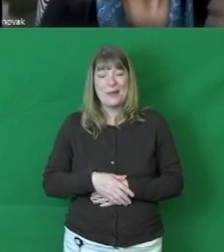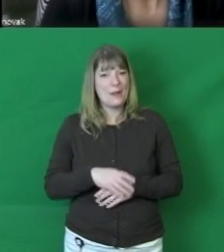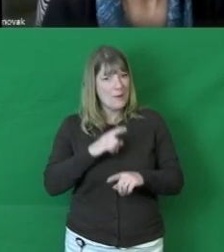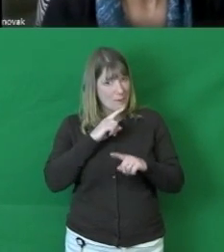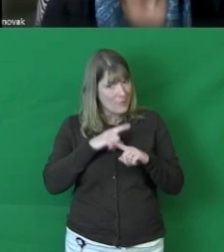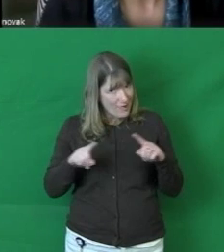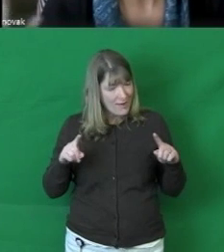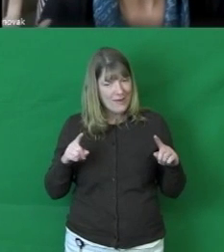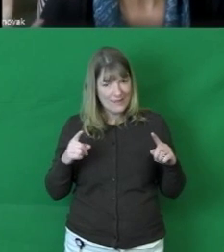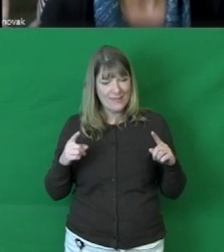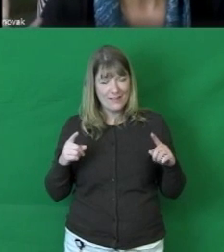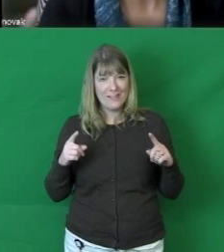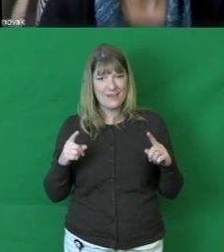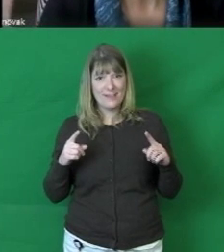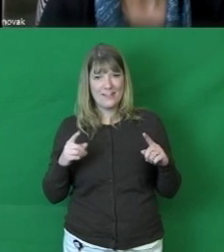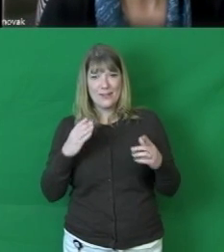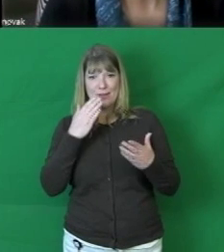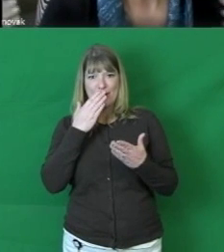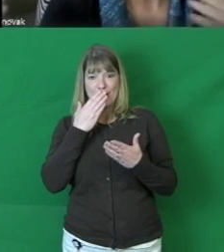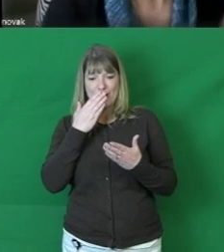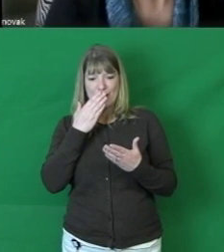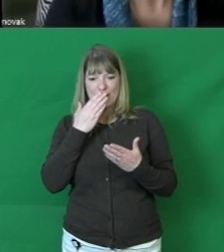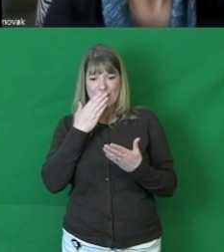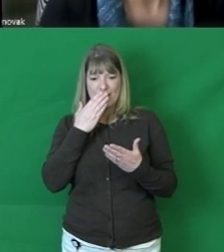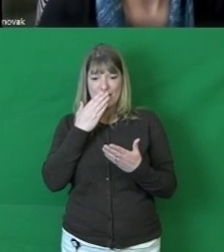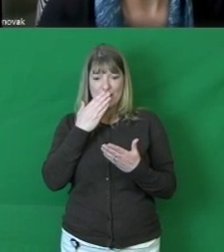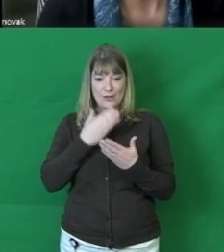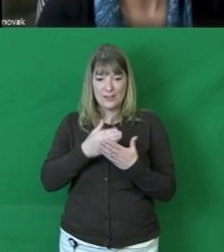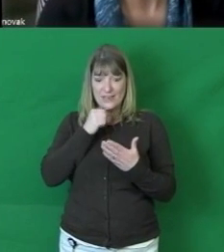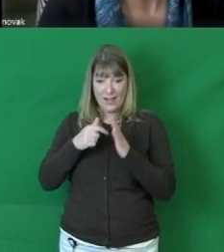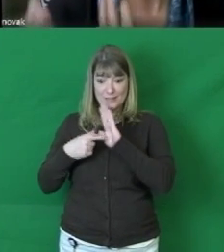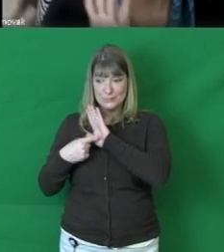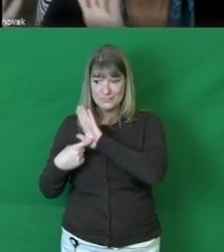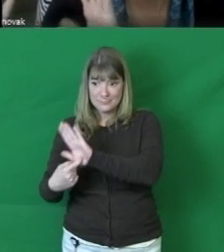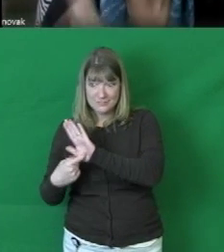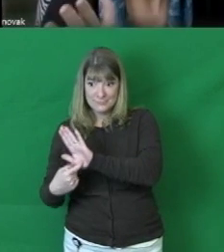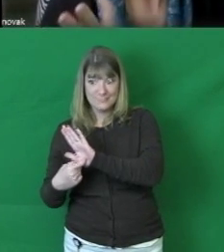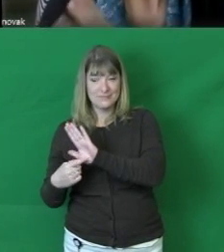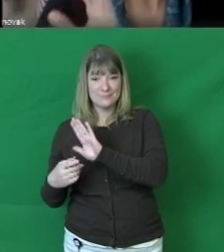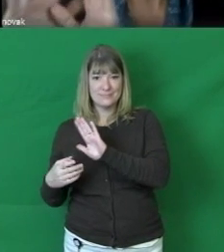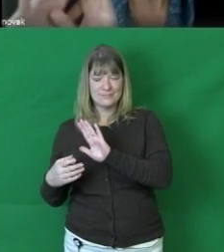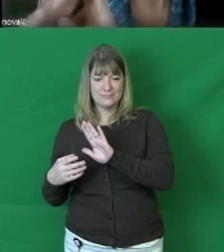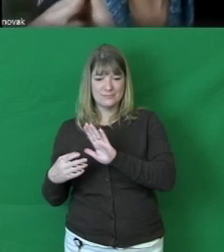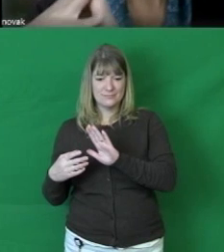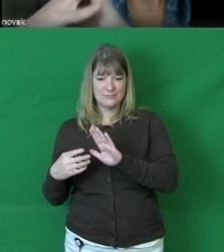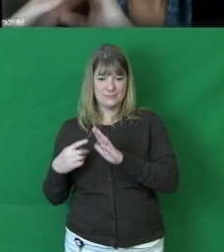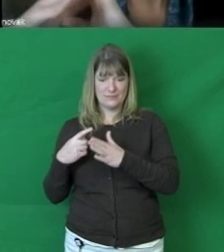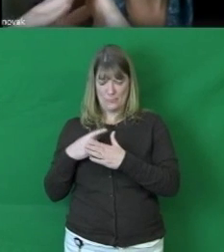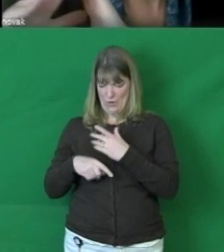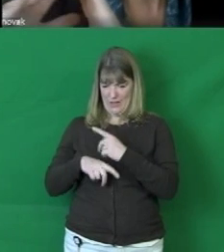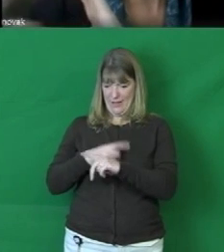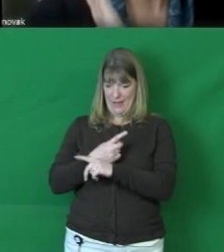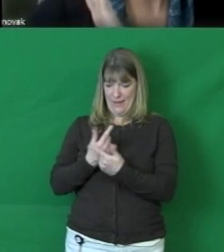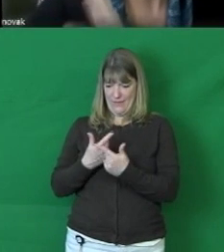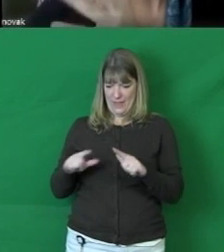Again, that is a good non-example to point out to students of what kind of language use is